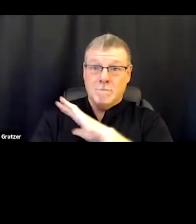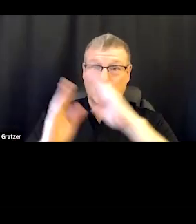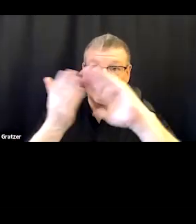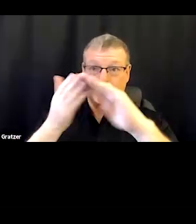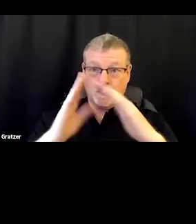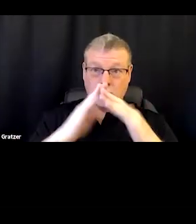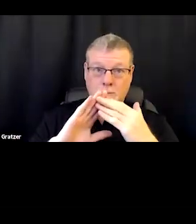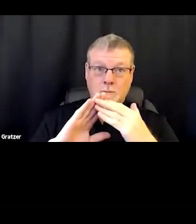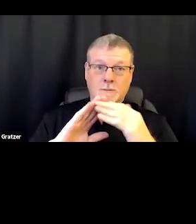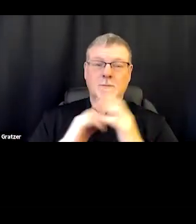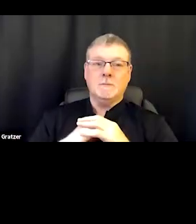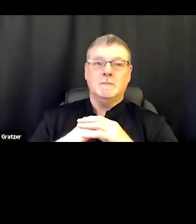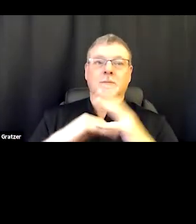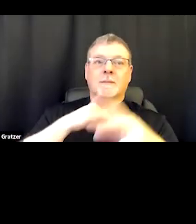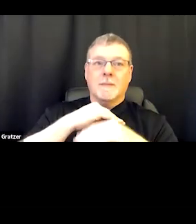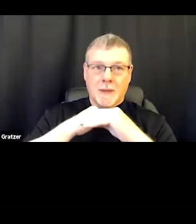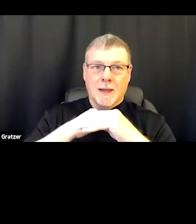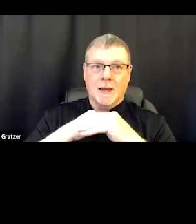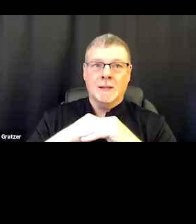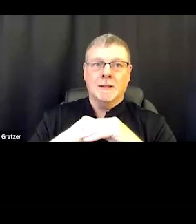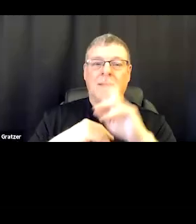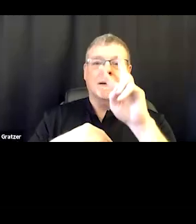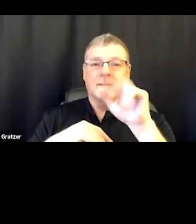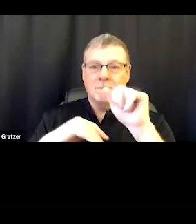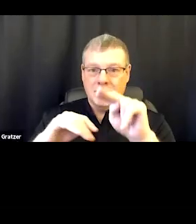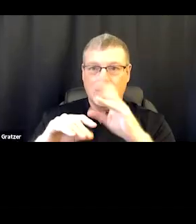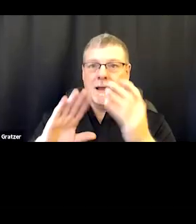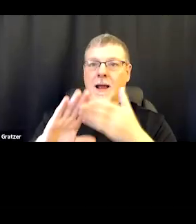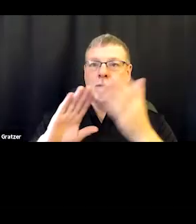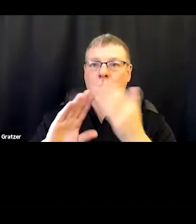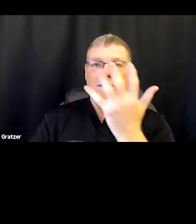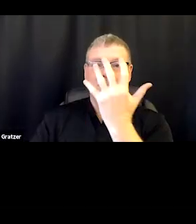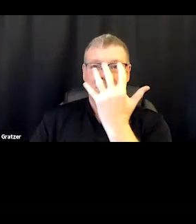we were able to add additional vans and we're operating with five units per day